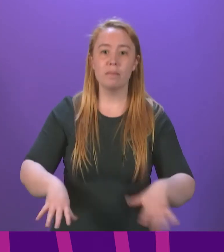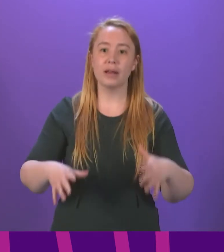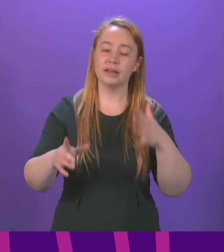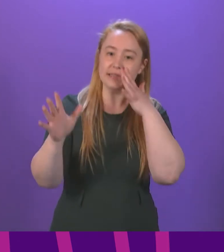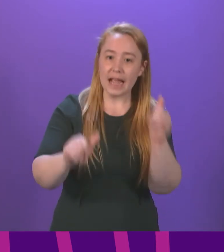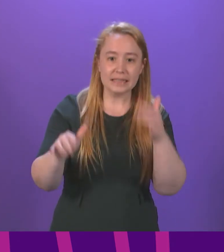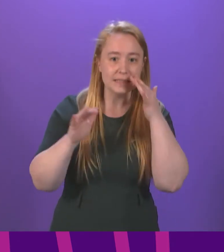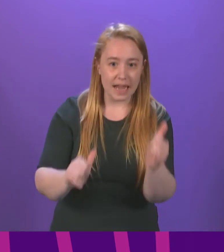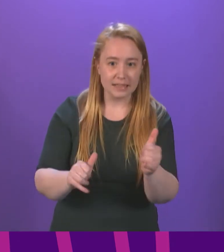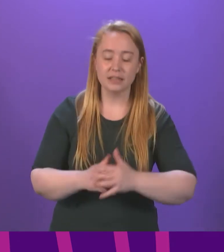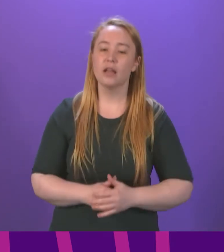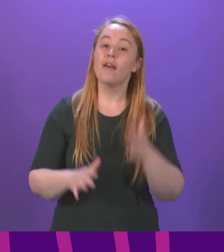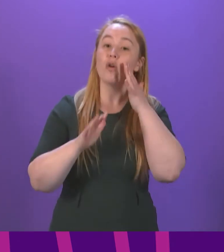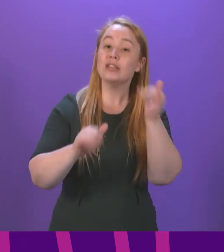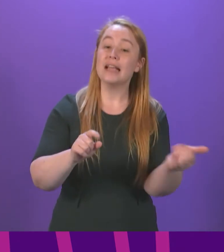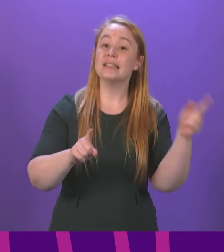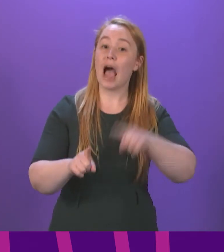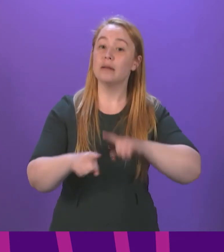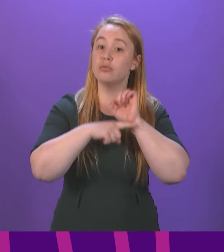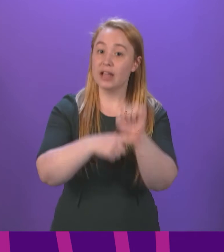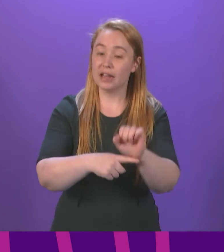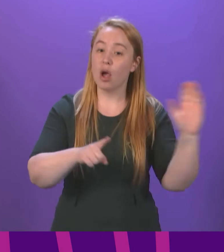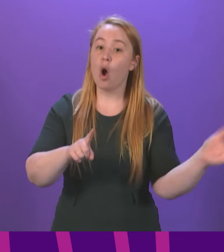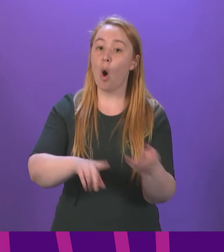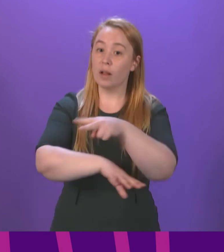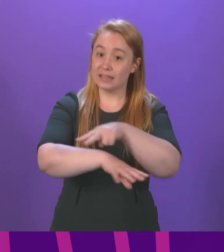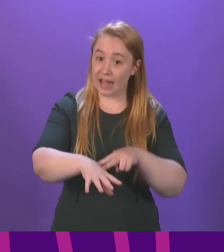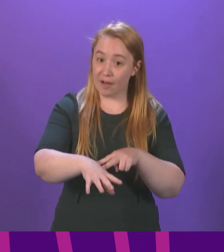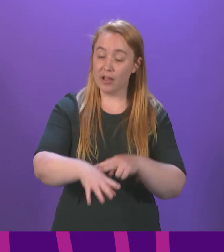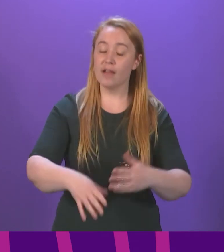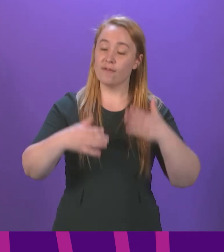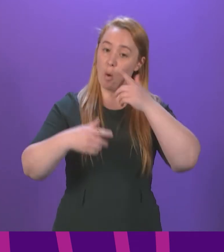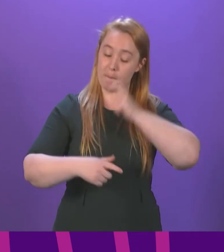As part of test to protect, all healthcare workers in patient-facing roles in our hospitals,